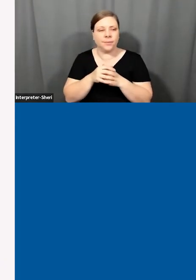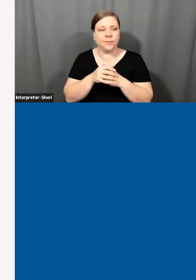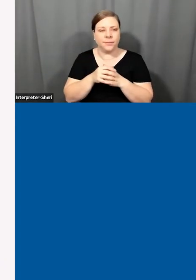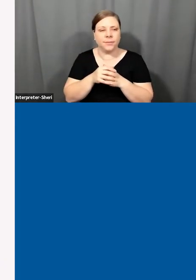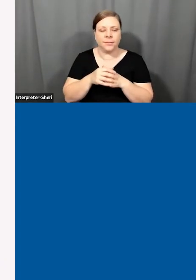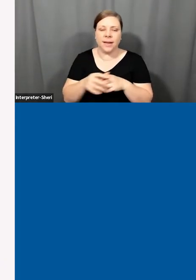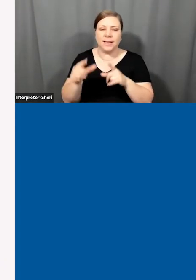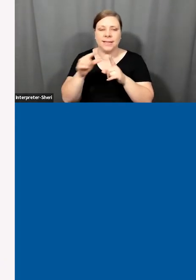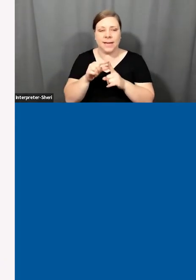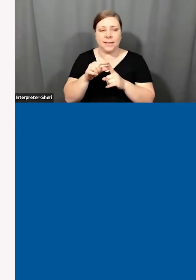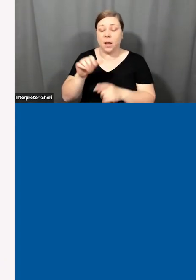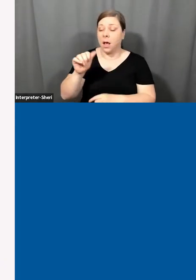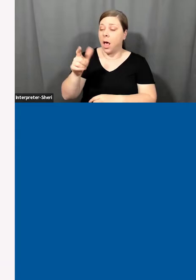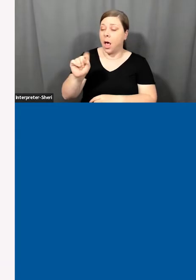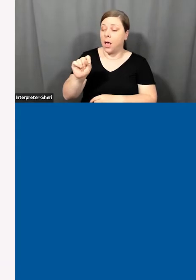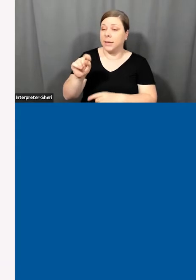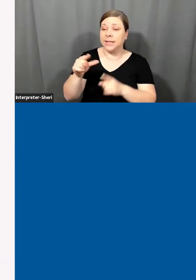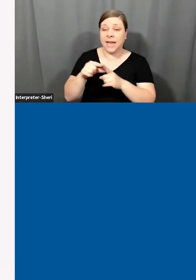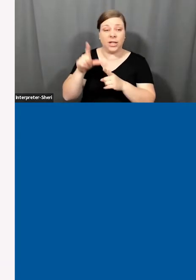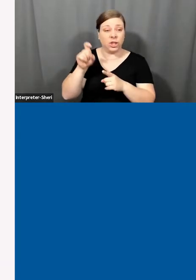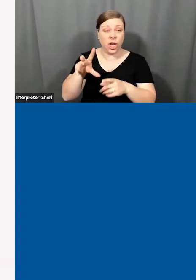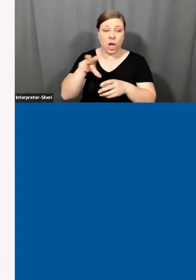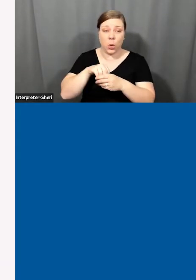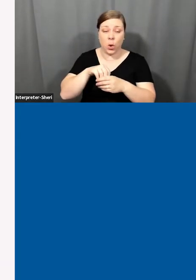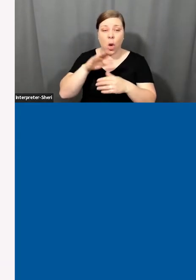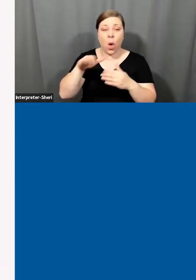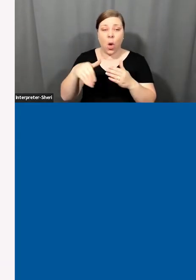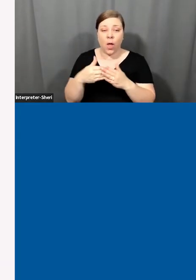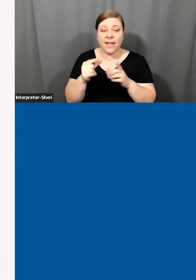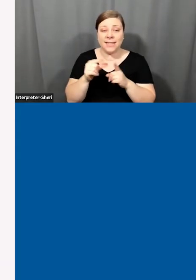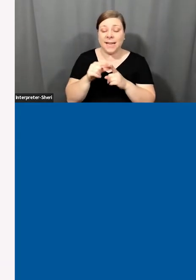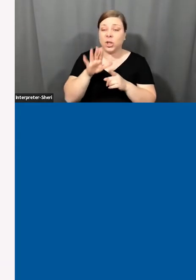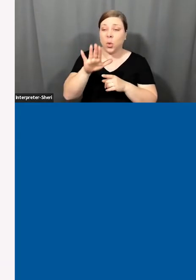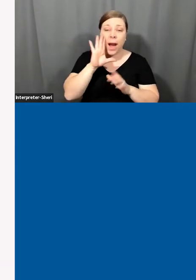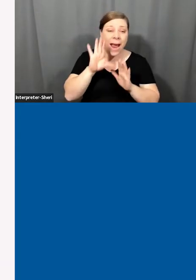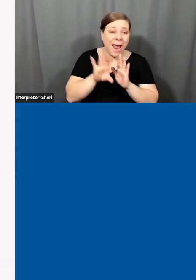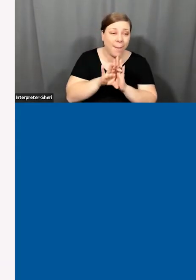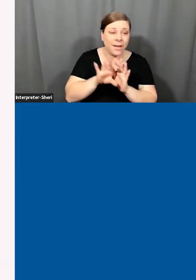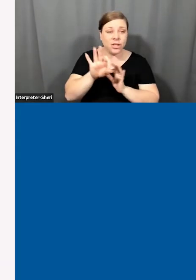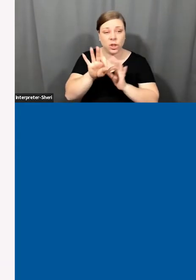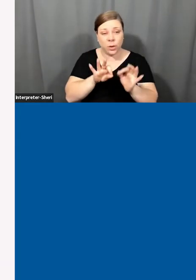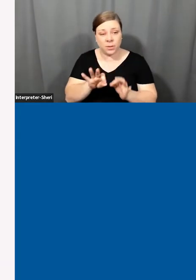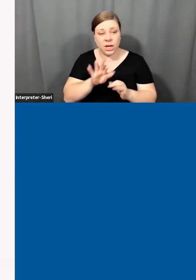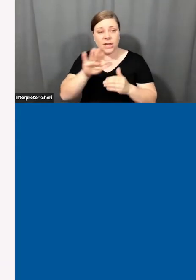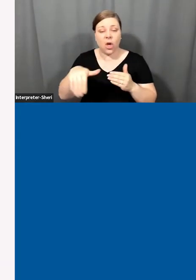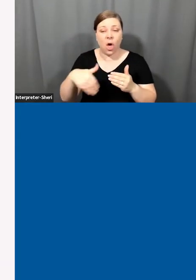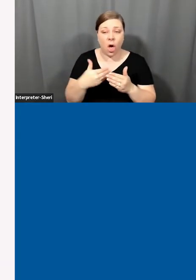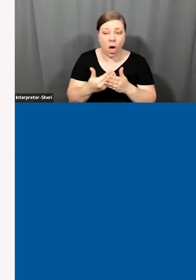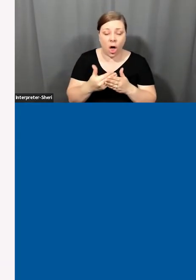Your alt text should be all the text and then your image description should be all the text plus descriptions of supporting elements.